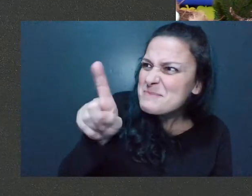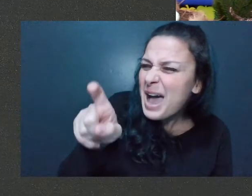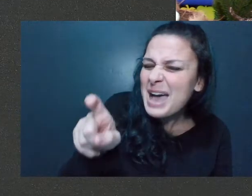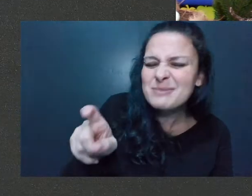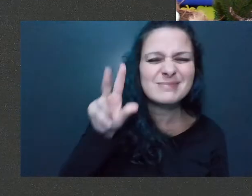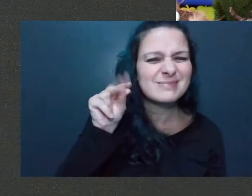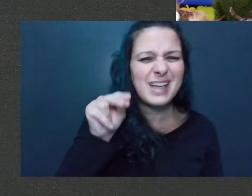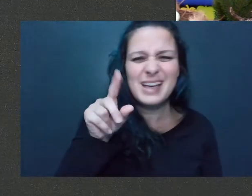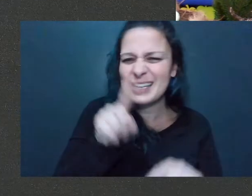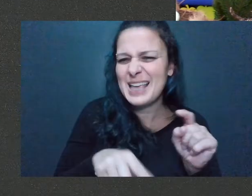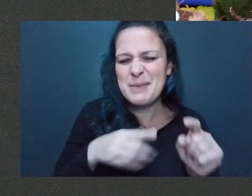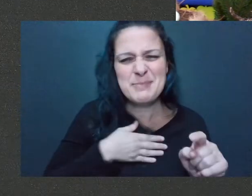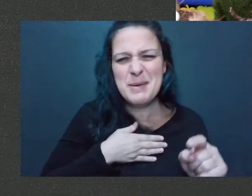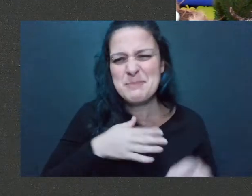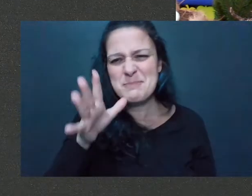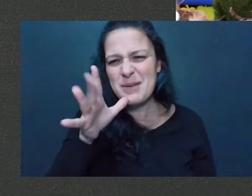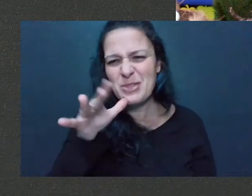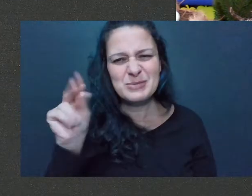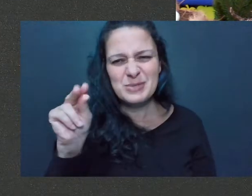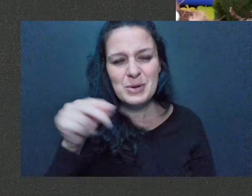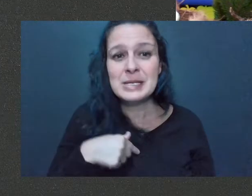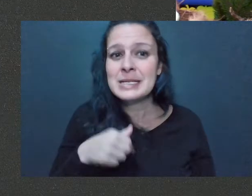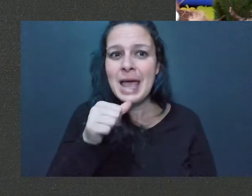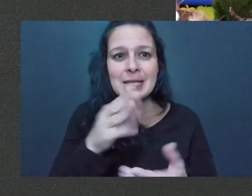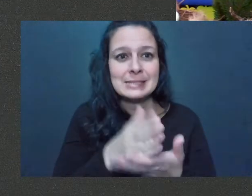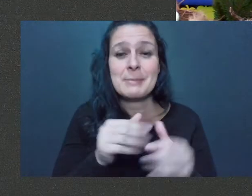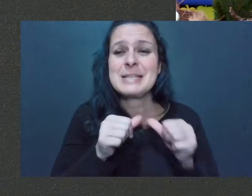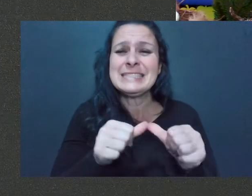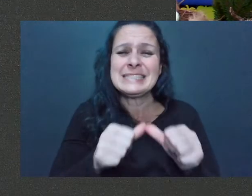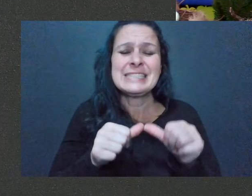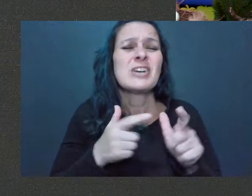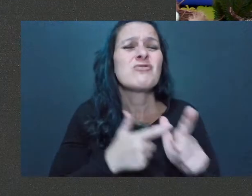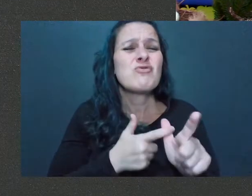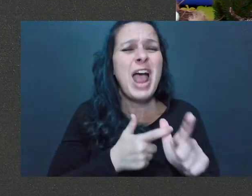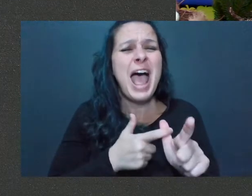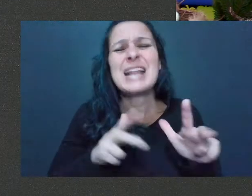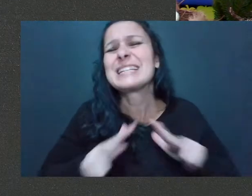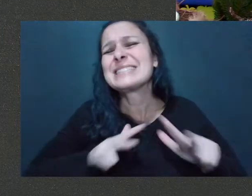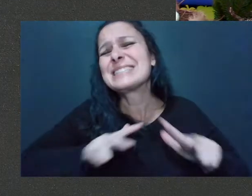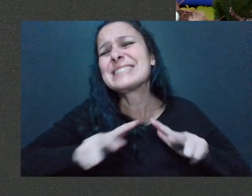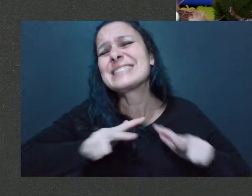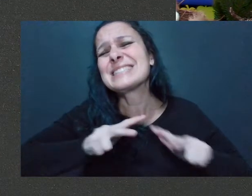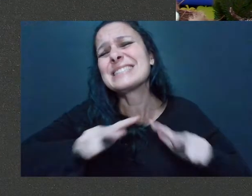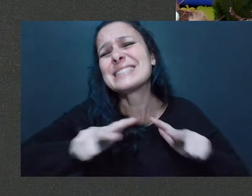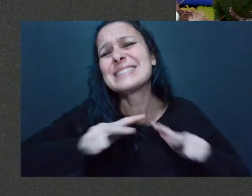No, it could not. The baby bird did not stop. He ran on and on.